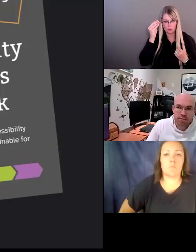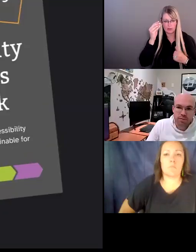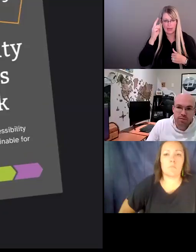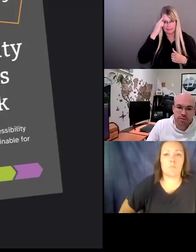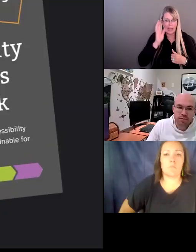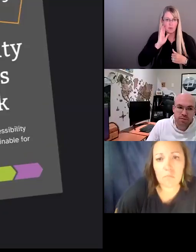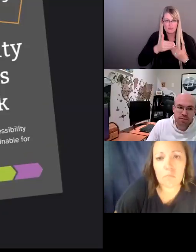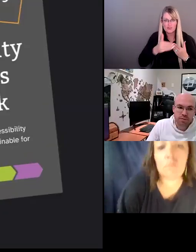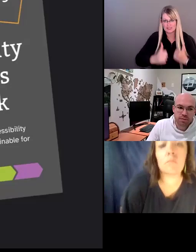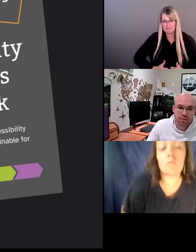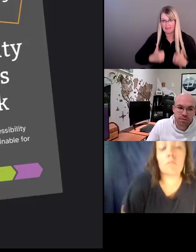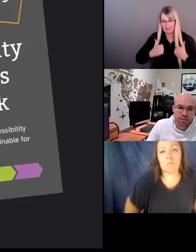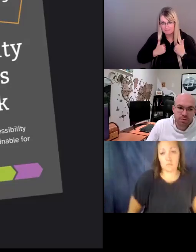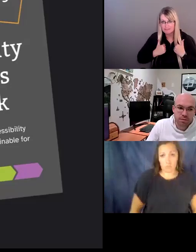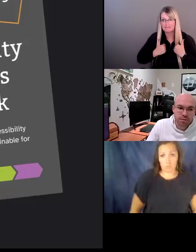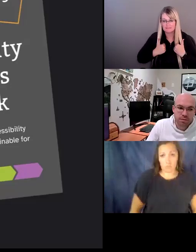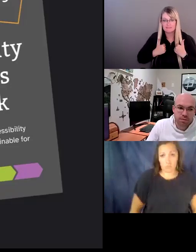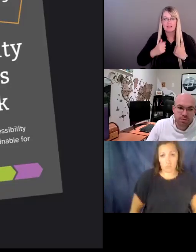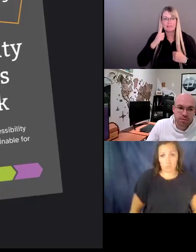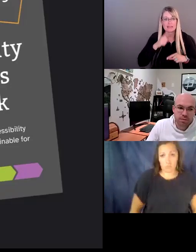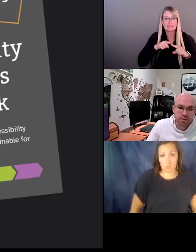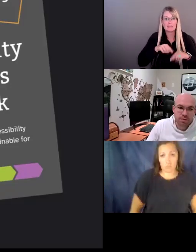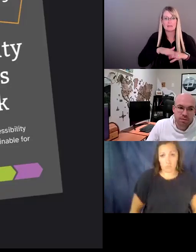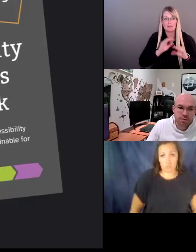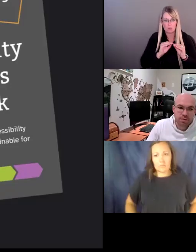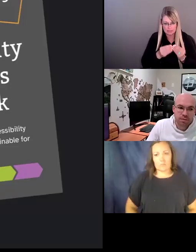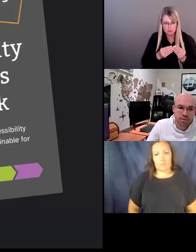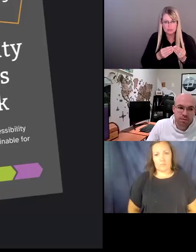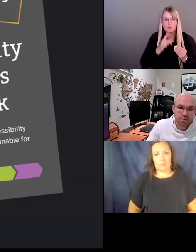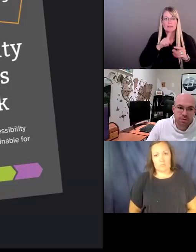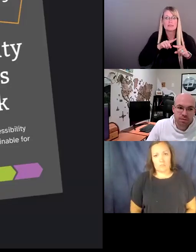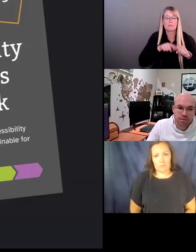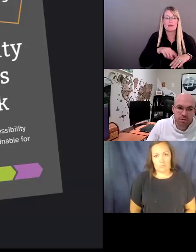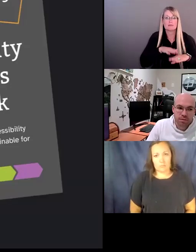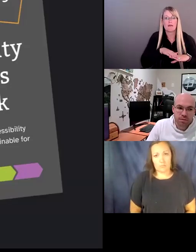my life. I think that it depends on the organization. I think it depends on what